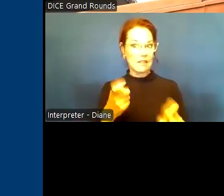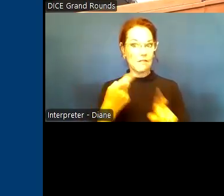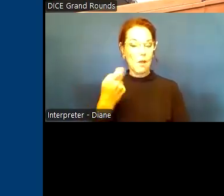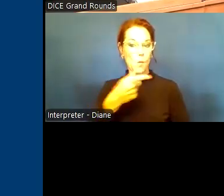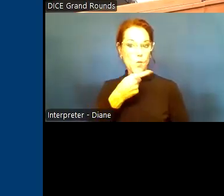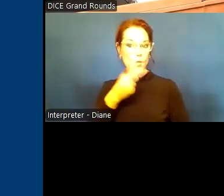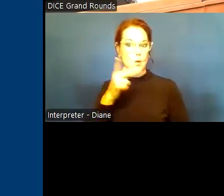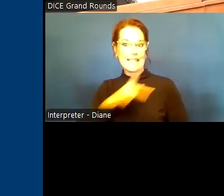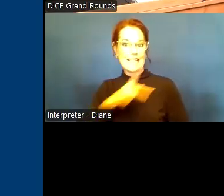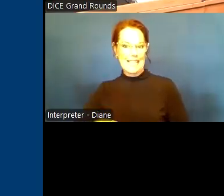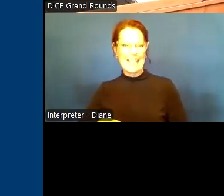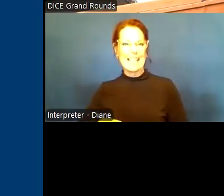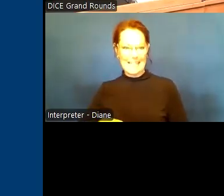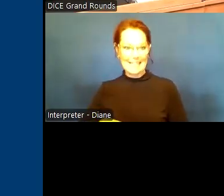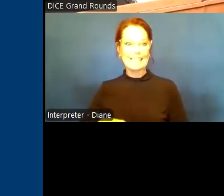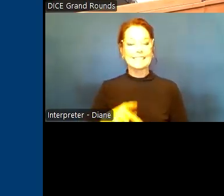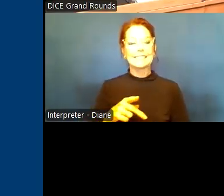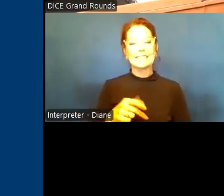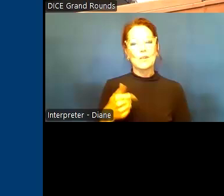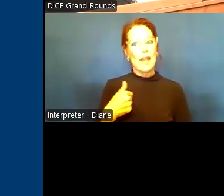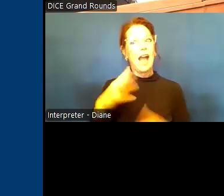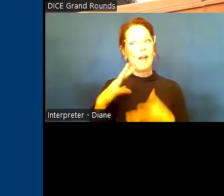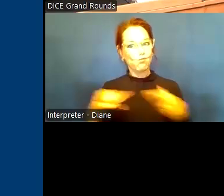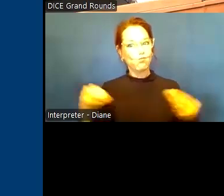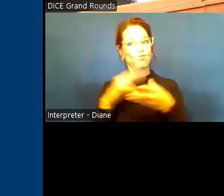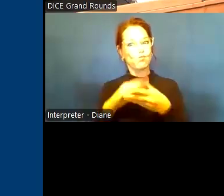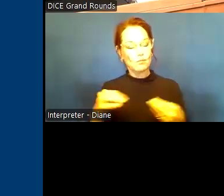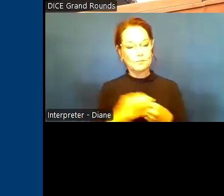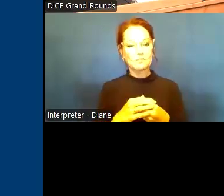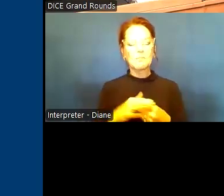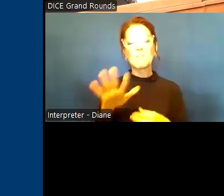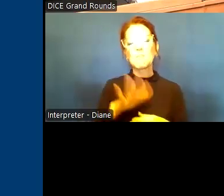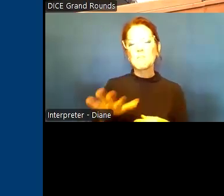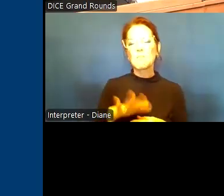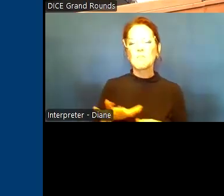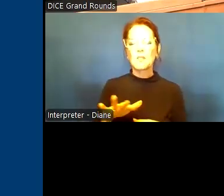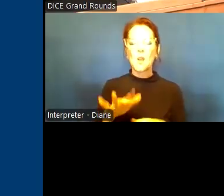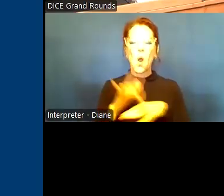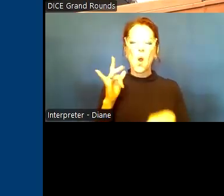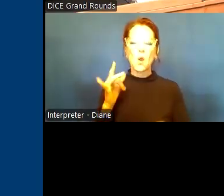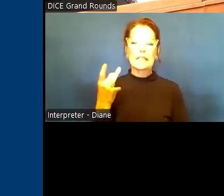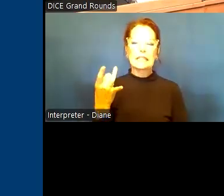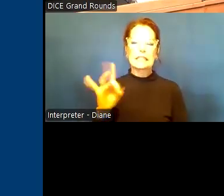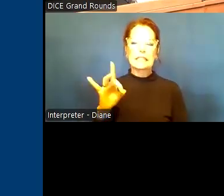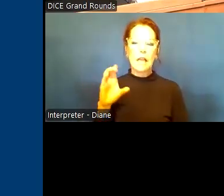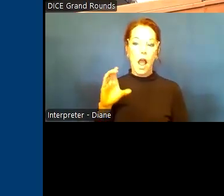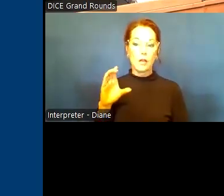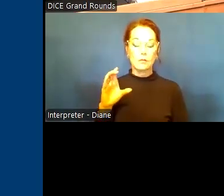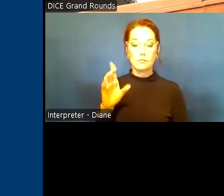story about that but anyway during the early to mid 1900s um people did not have last names